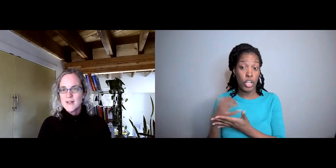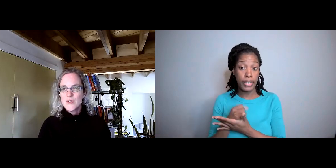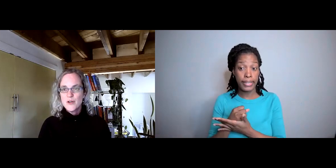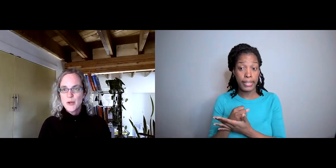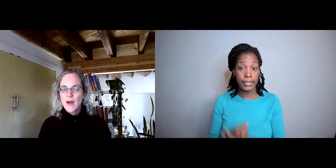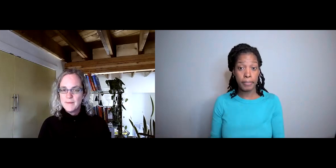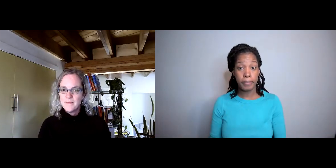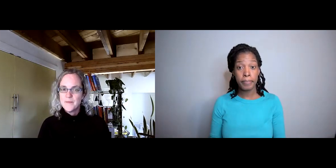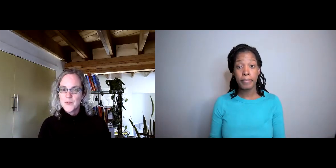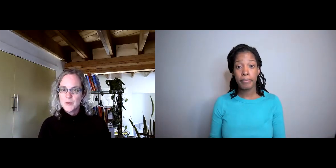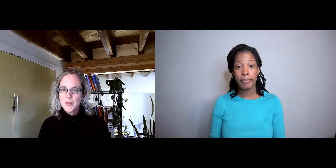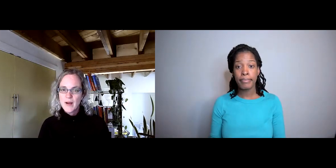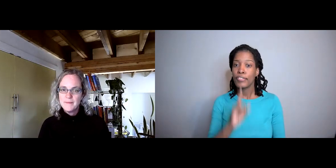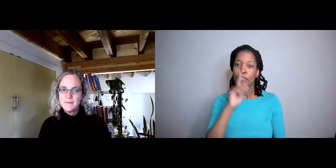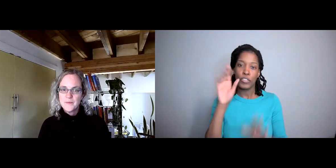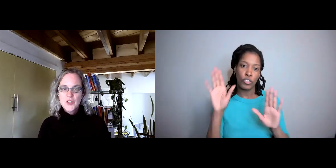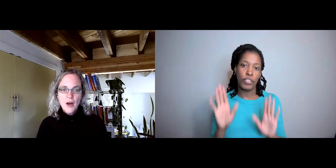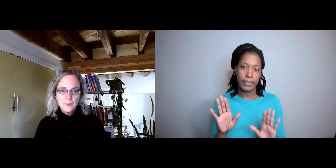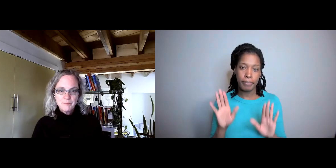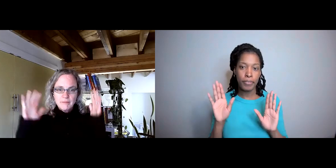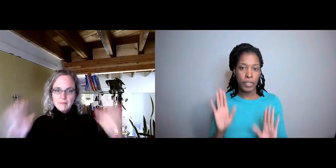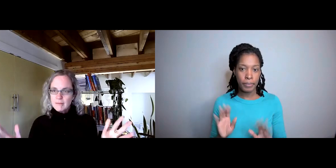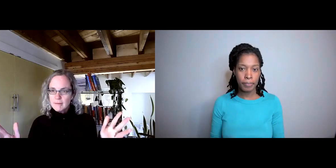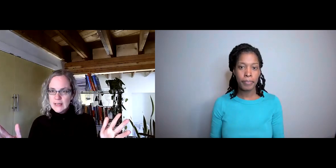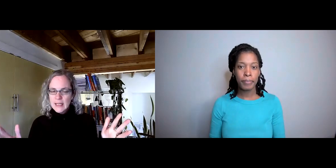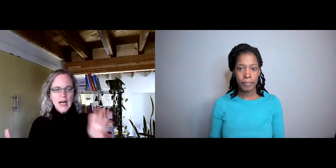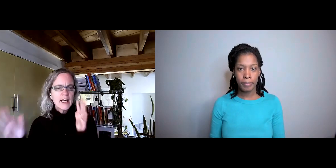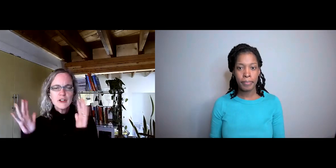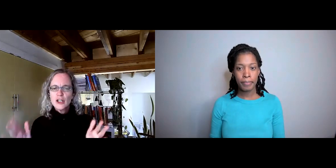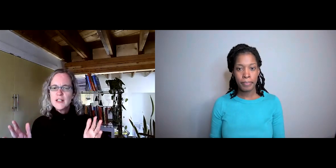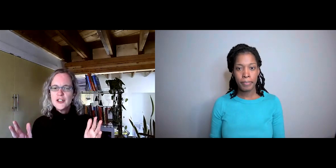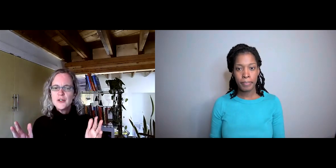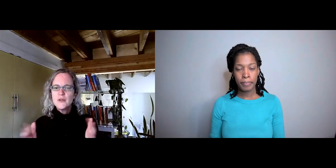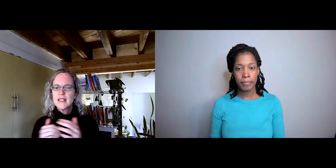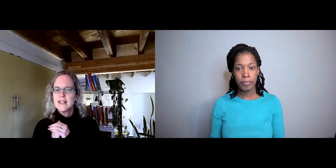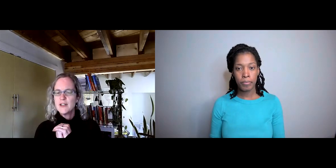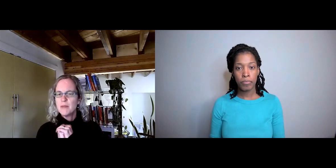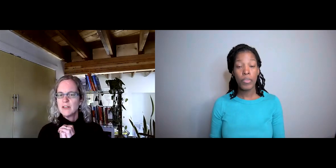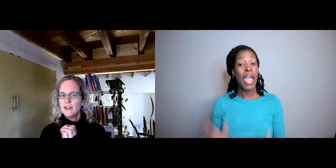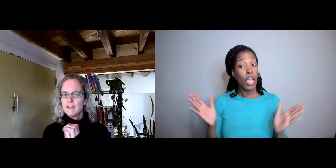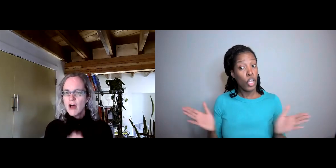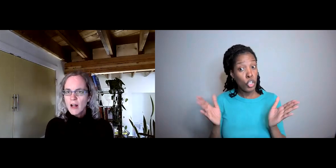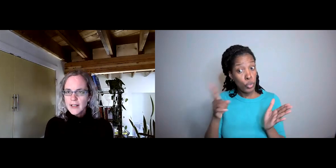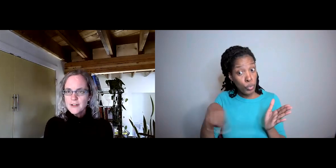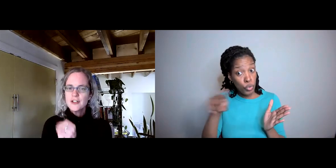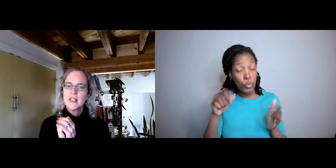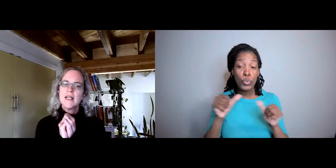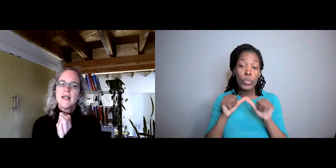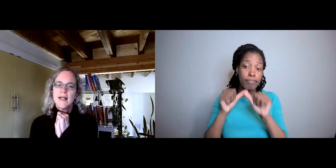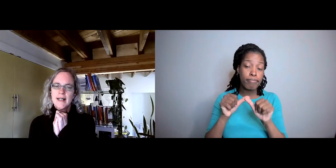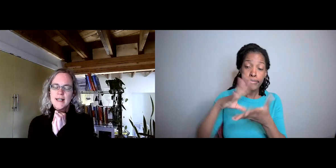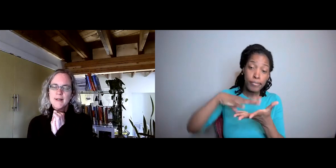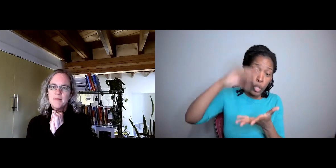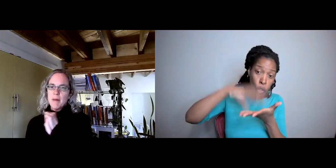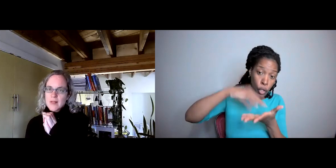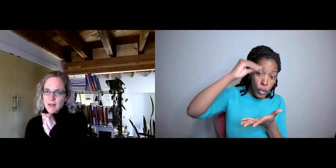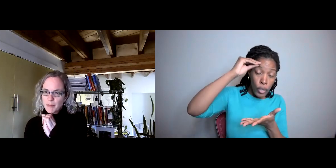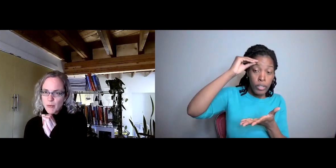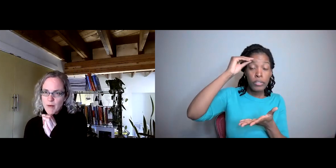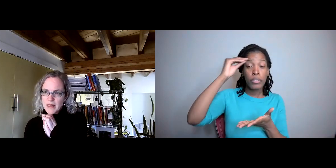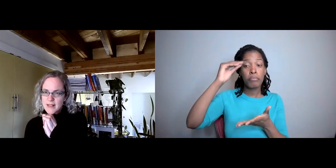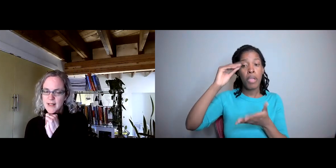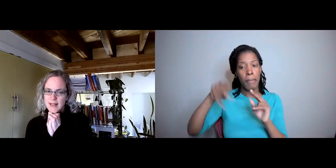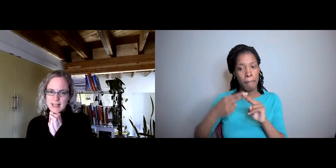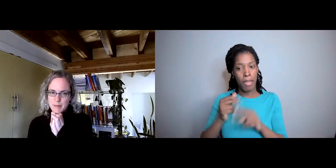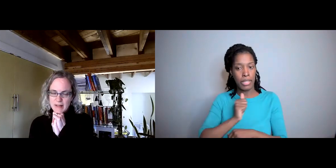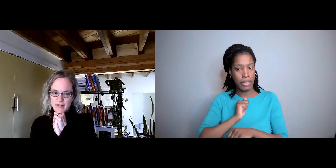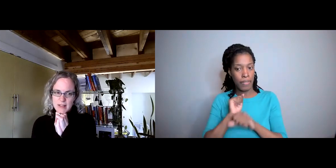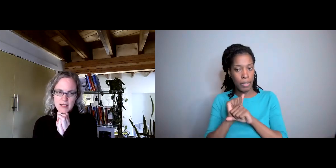Super great, super great. So I encourage you to continue building your knowledge about self employment, and these benefits.